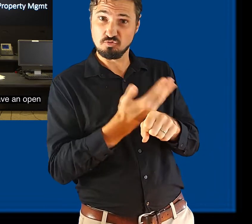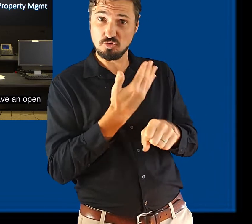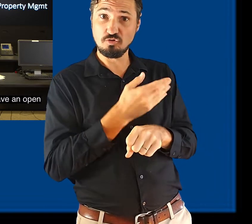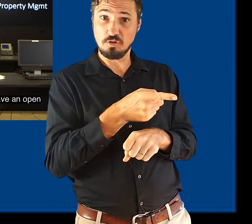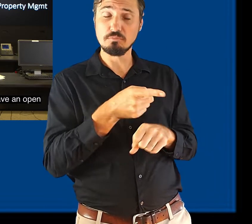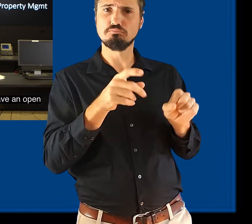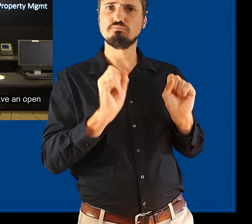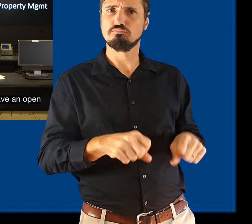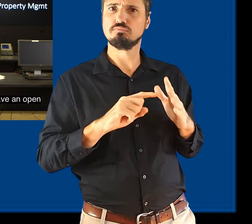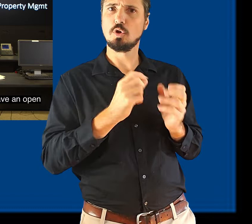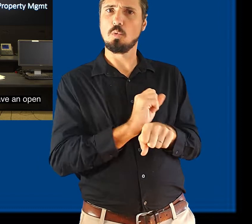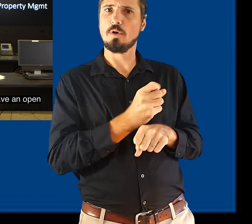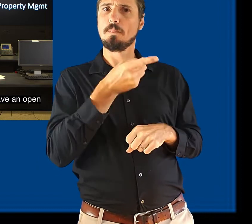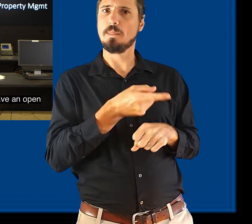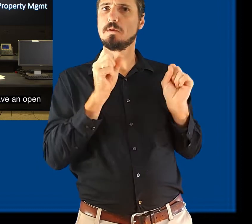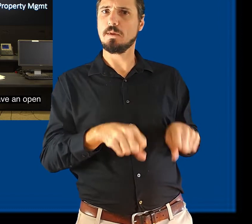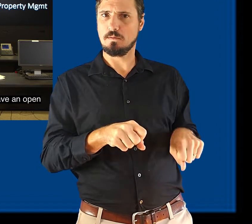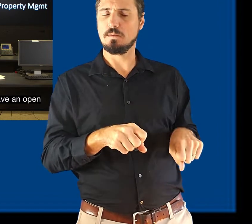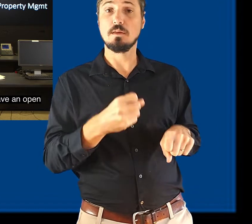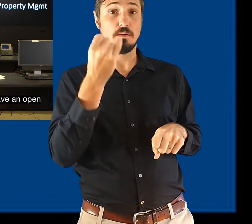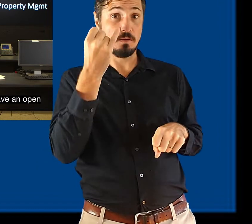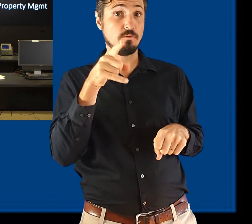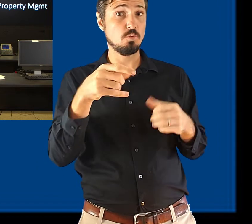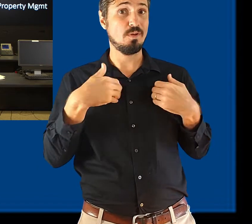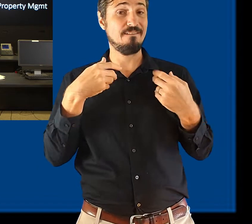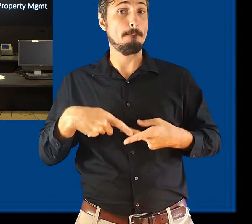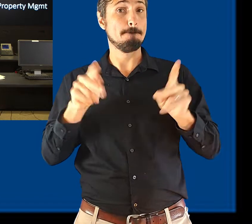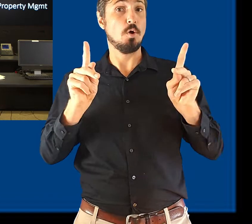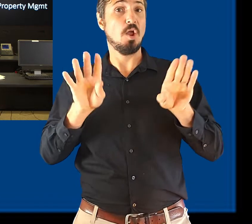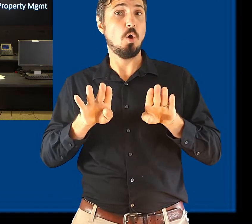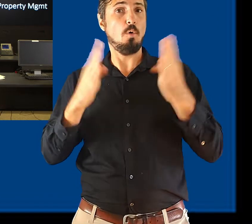A homeowner on site may be assisted by two (2) individuals -